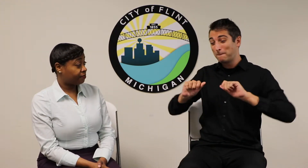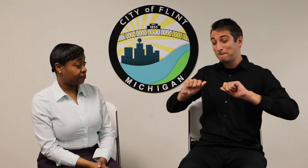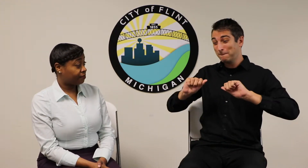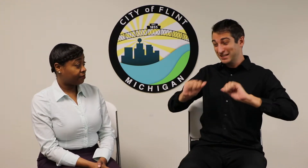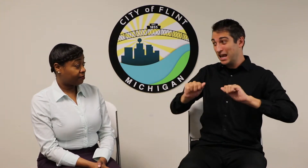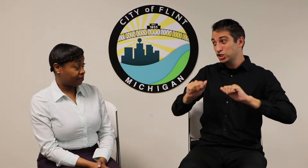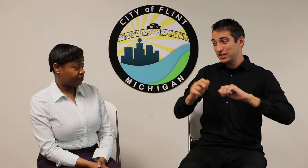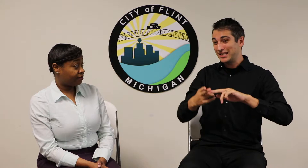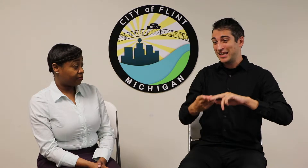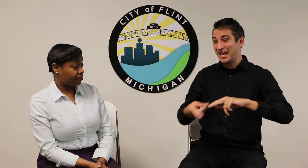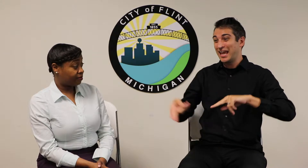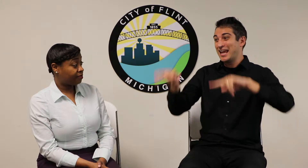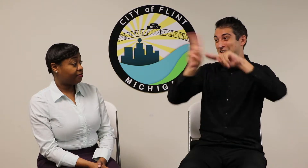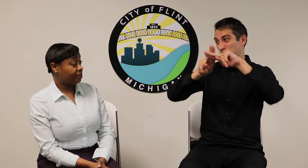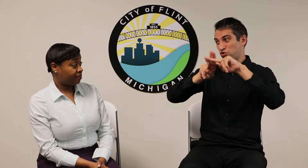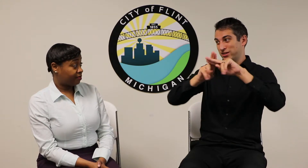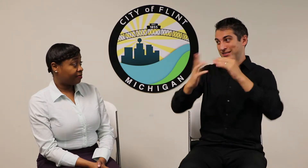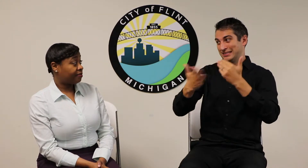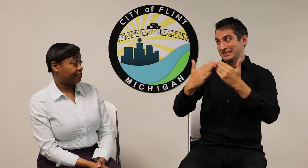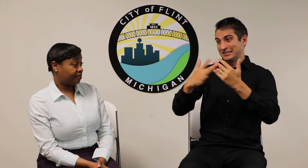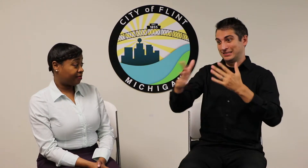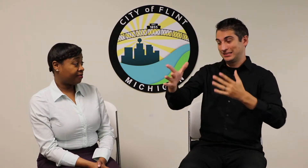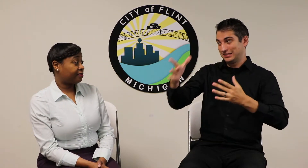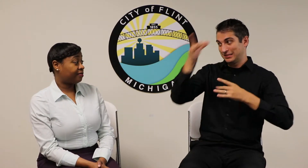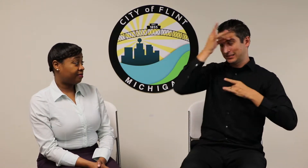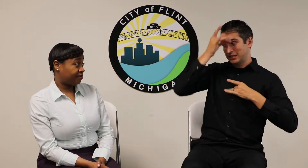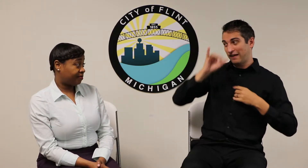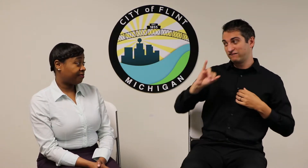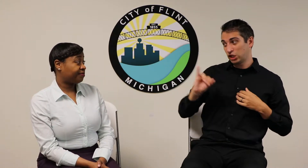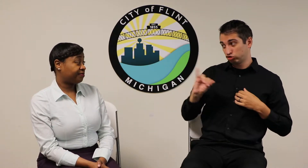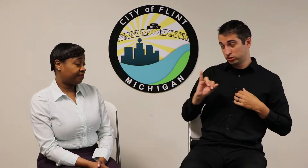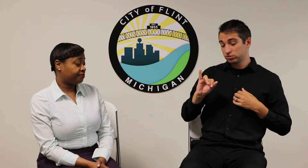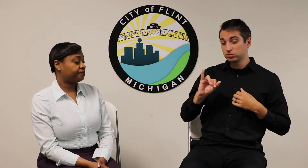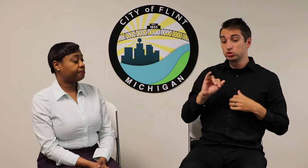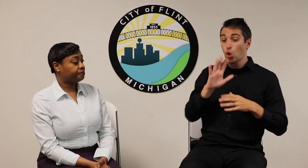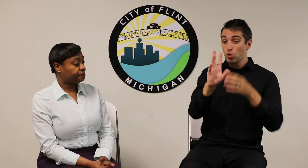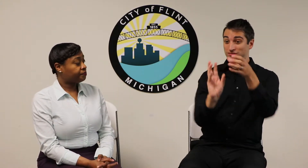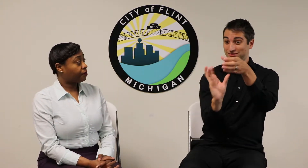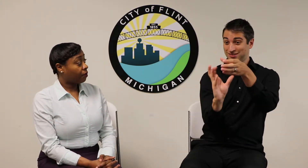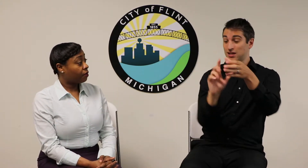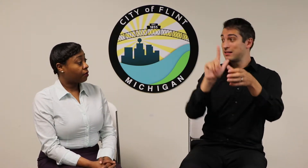Dr. Reynolds alluded to is that for led these filters need to be changed